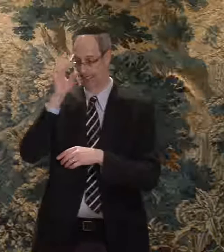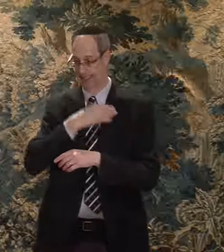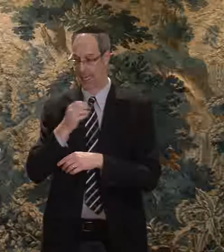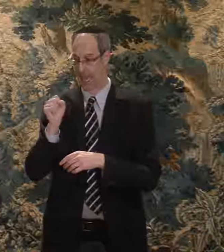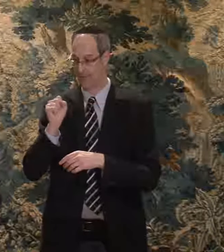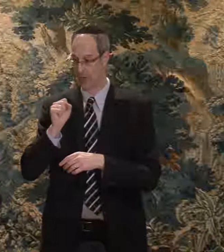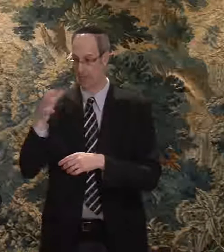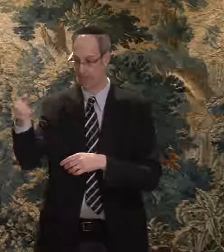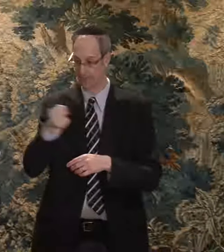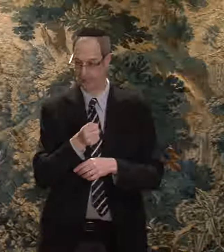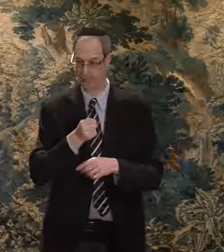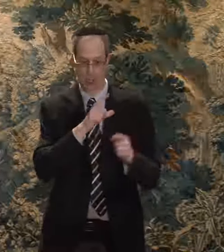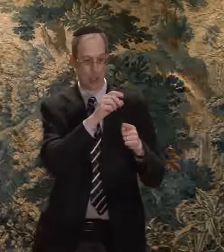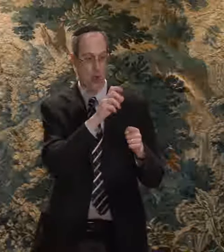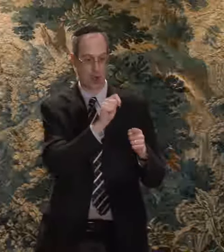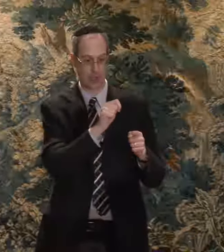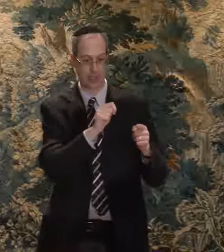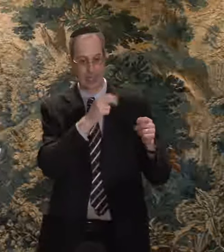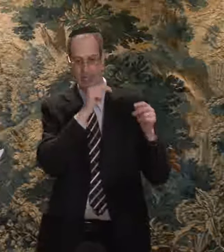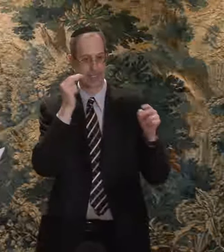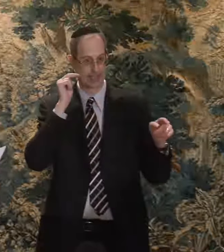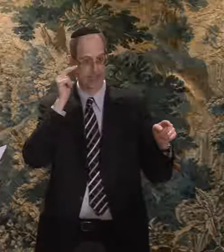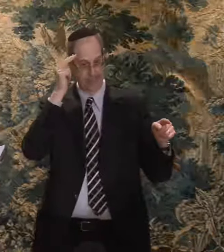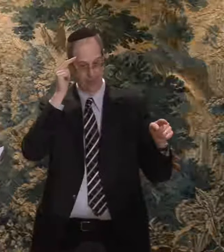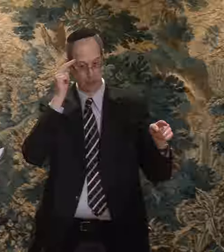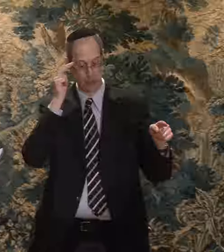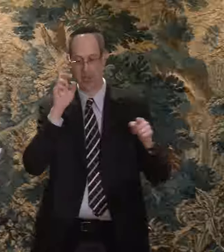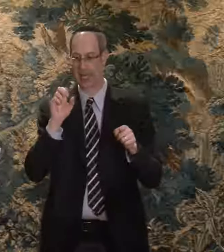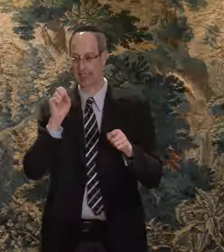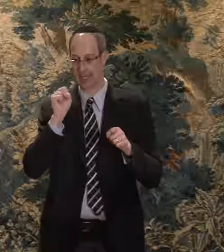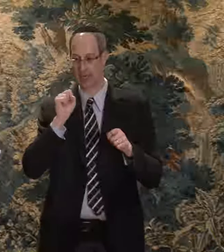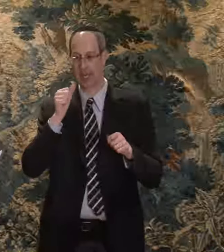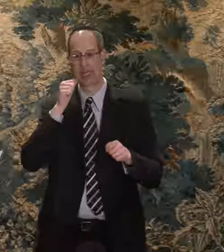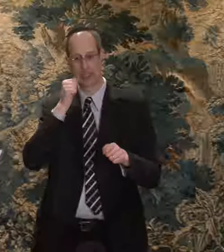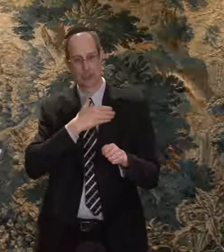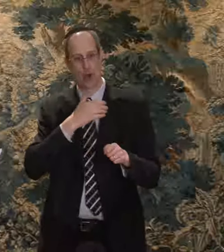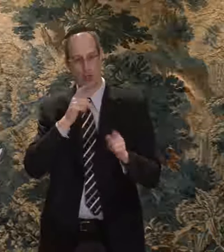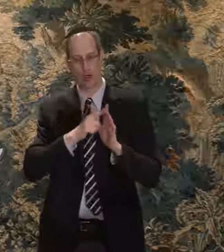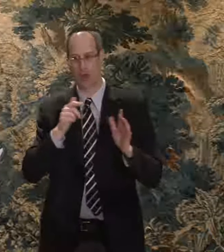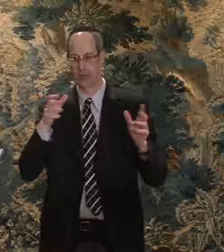takes Lloyd his nephew and he takes Sarai his daughter-in-law Valley hae tu